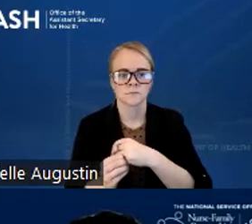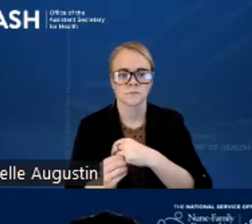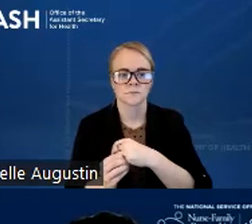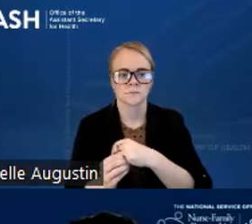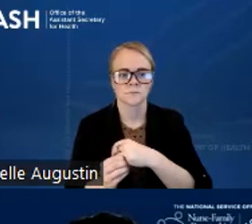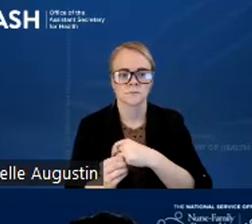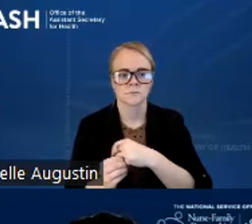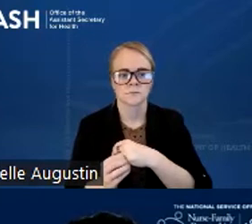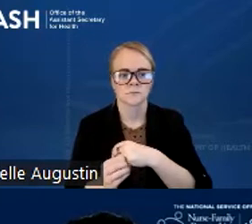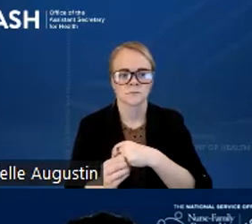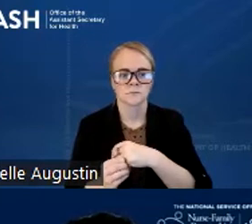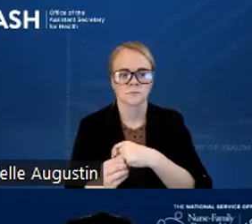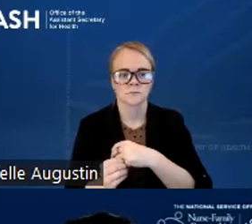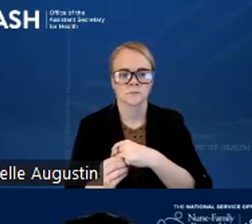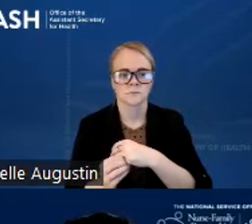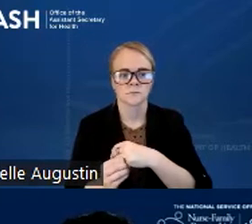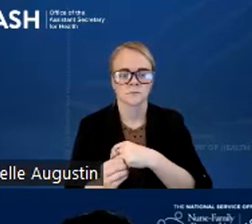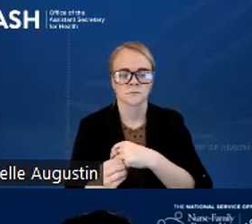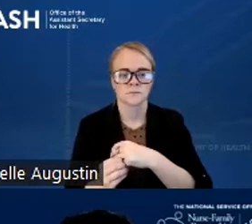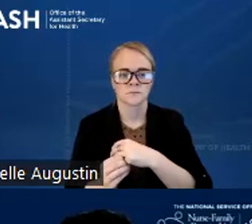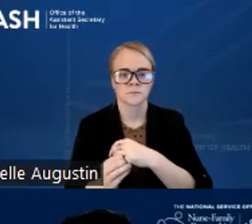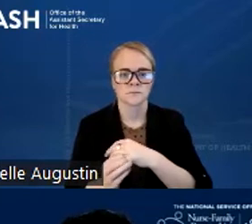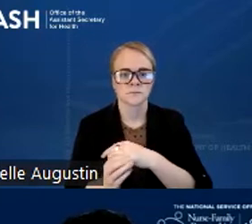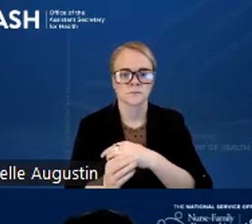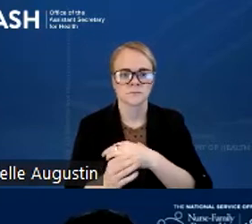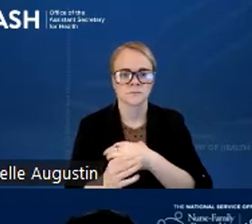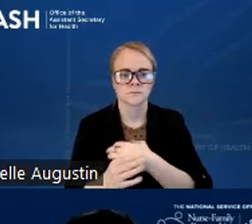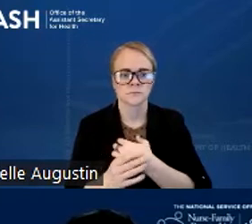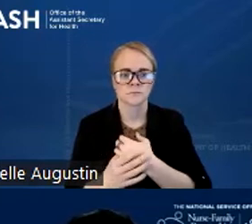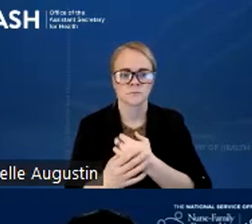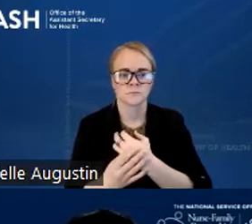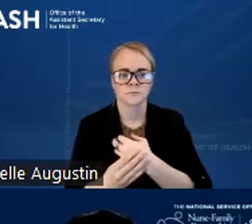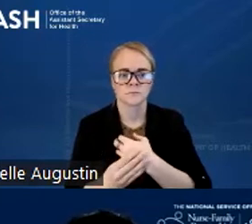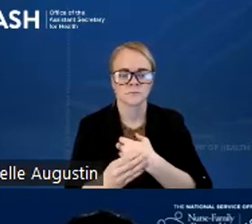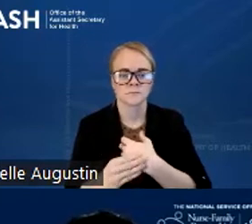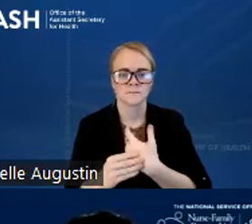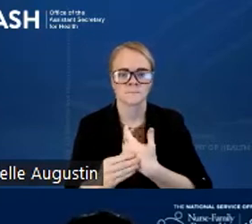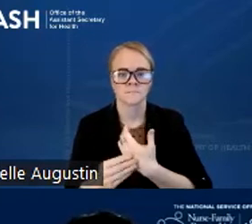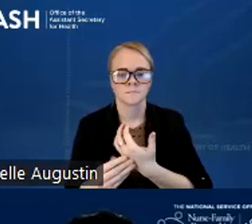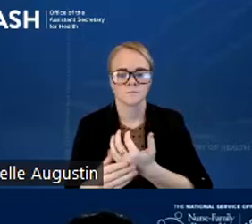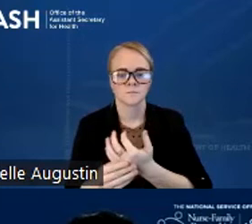I think just that close follow-up with the healthcare team is one of our tools for success